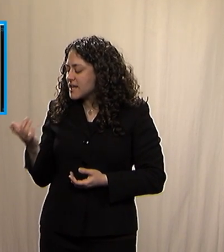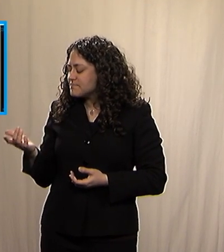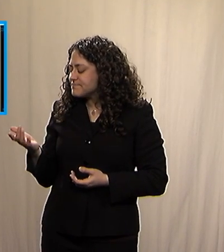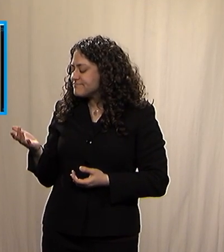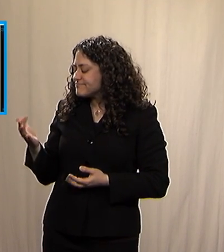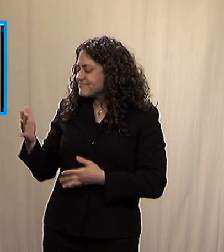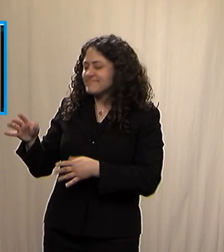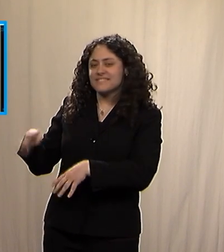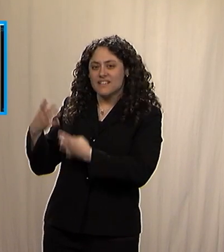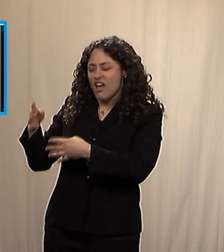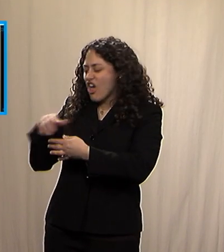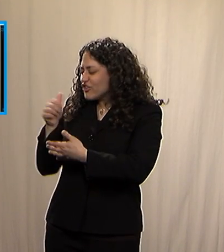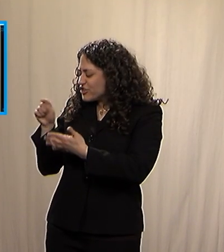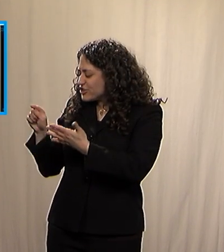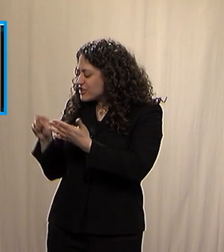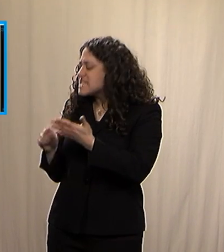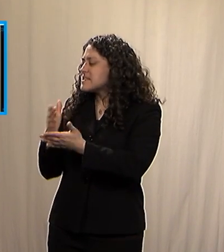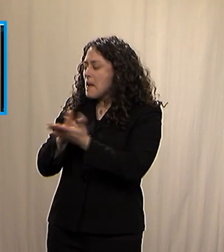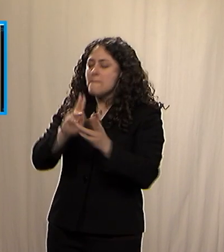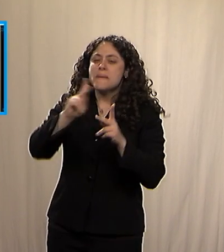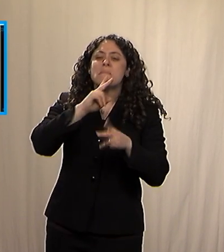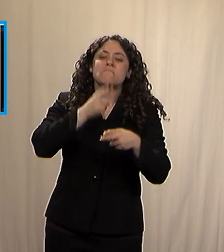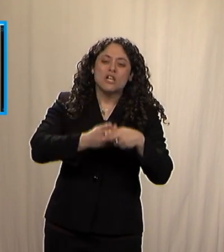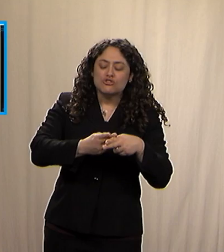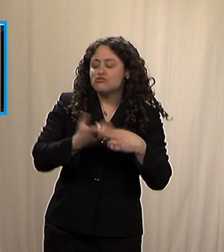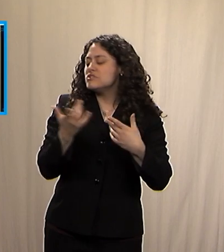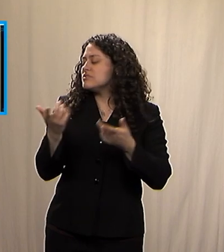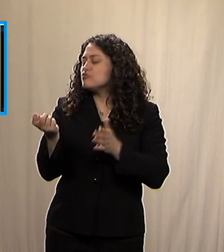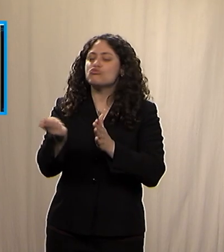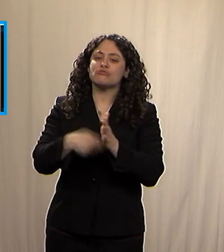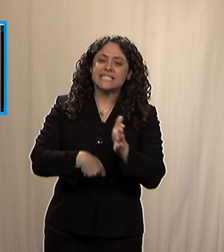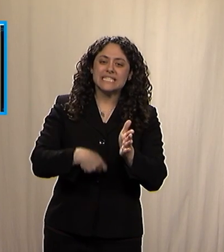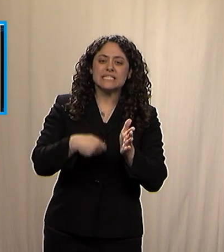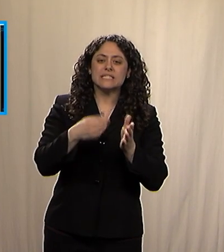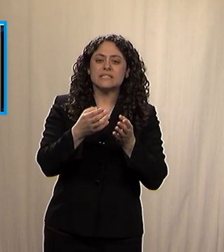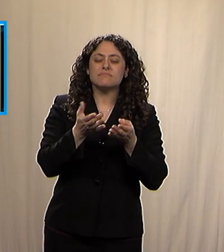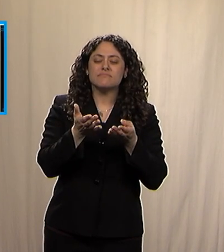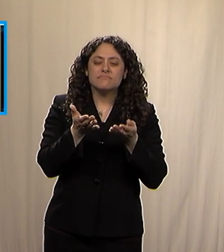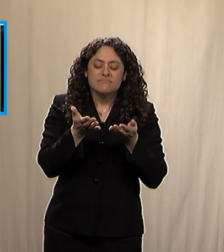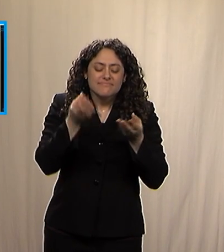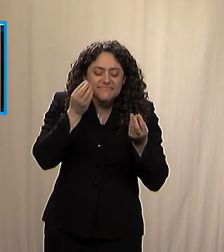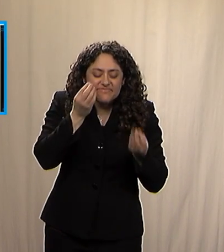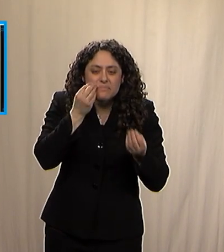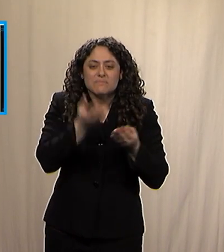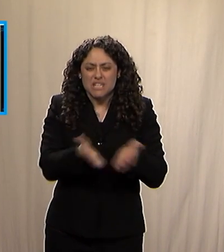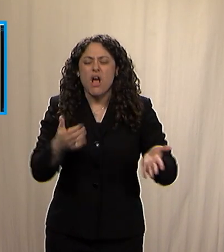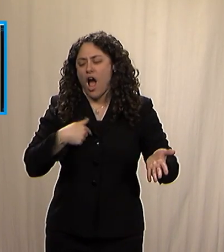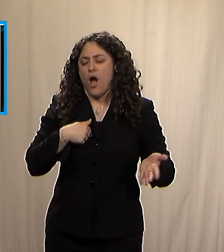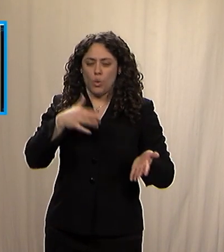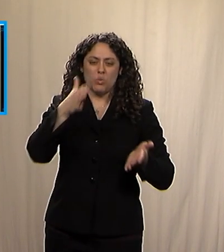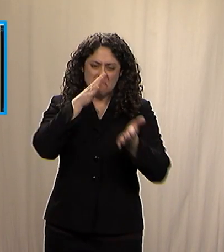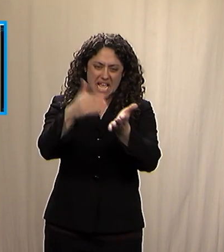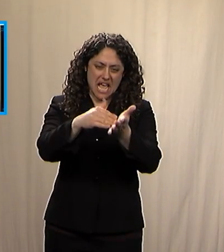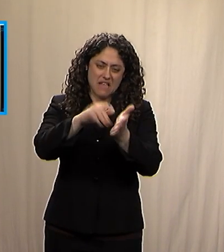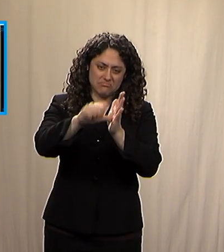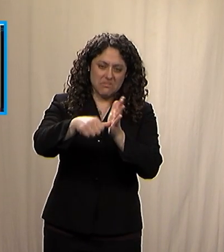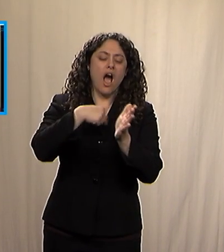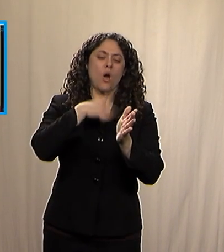who have mentioned about having some written material. Again, I'll be providing both the PDF of the talk